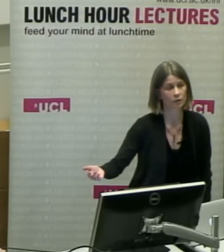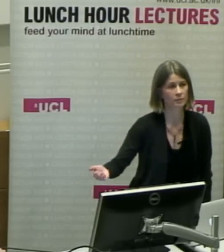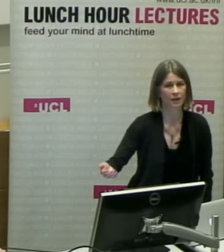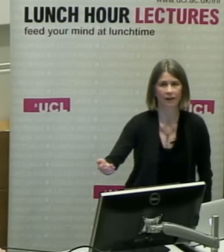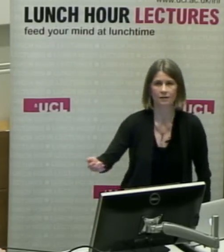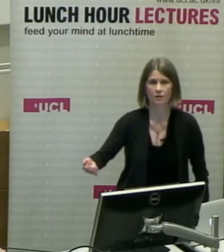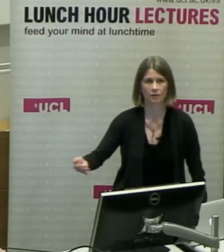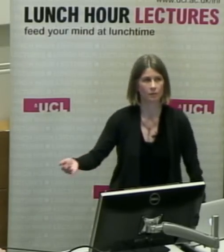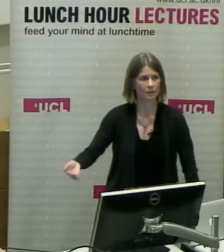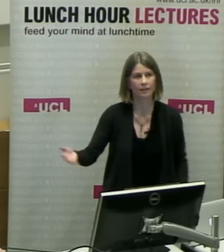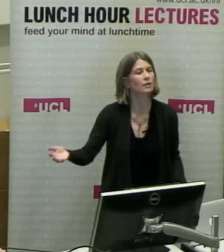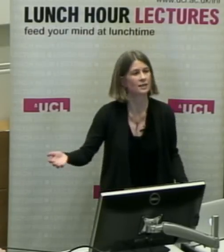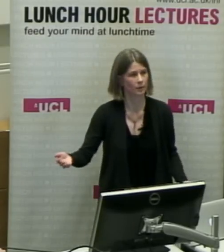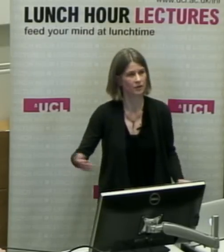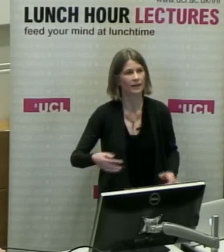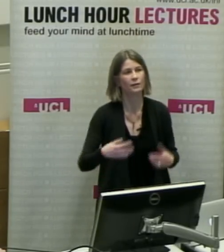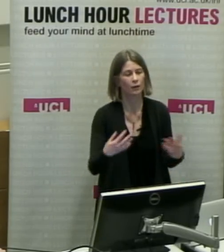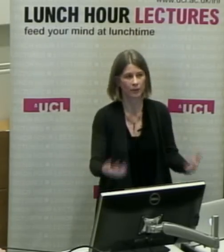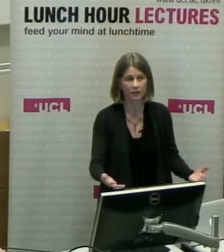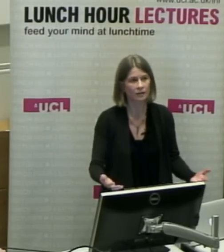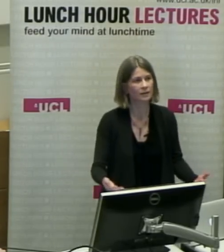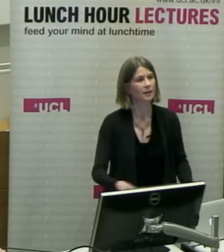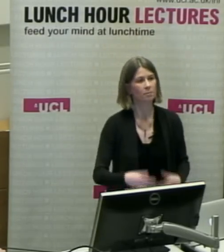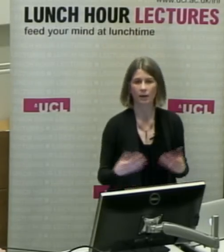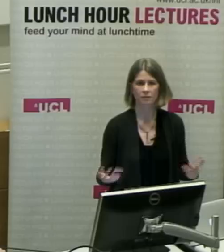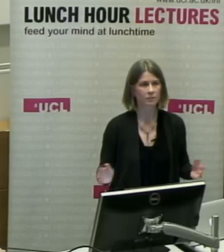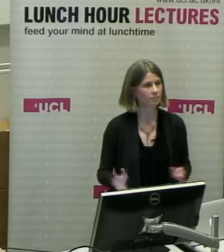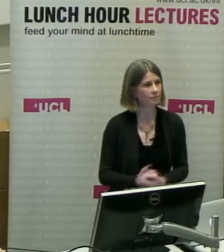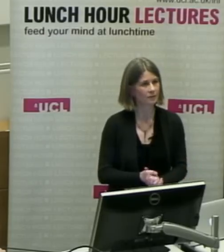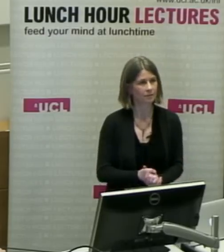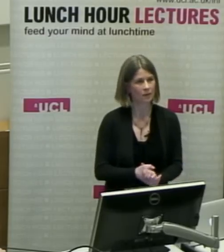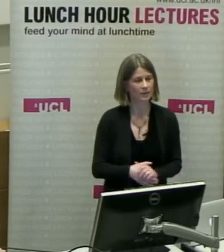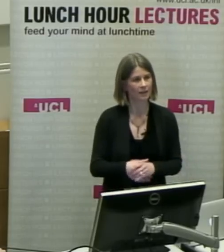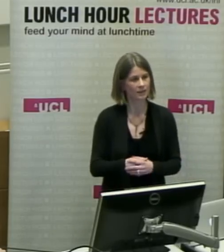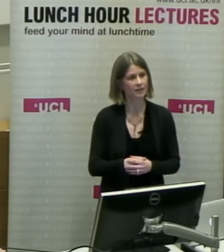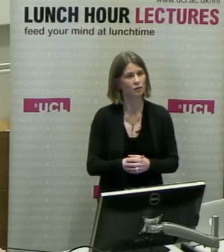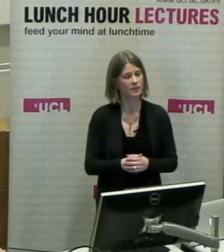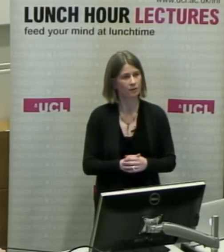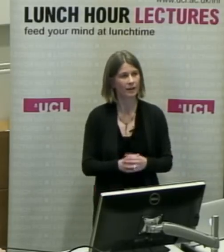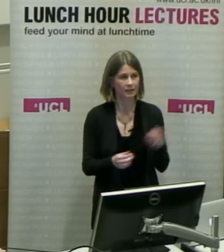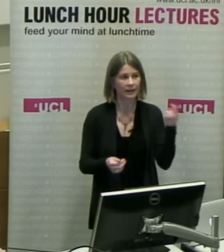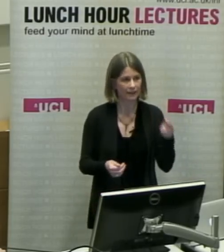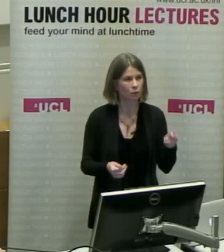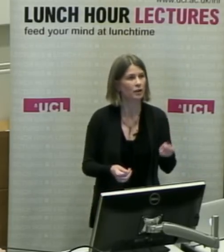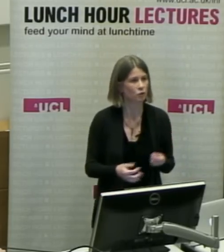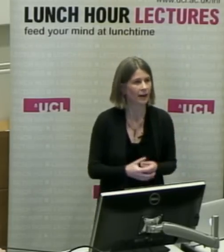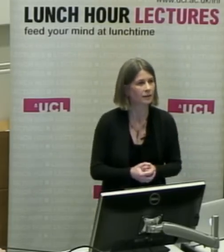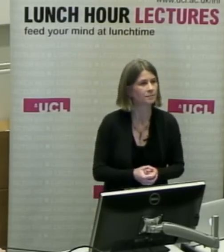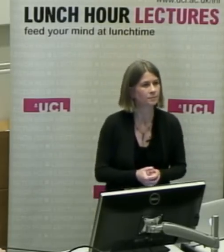as do clinical experts, so they give their opinion, but nobody can say it's 100% right until you get the audio track.